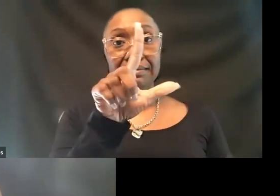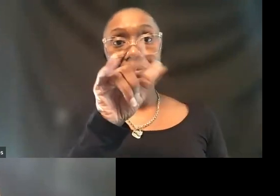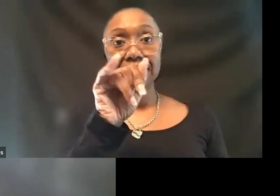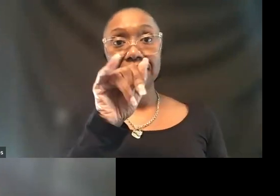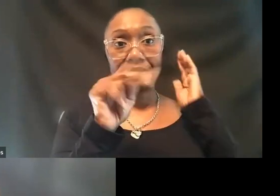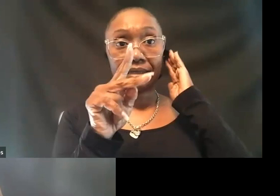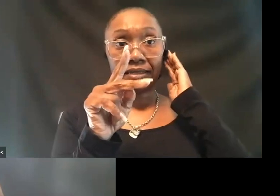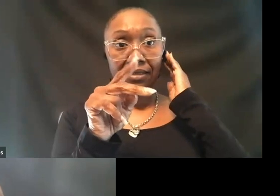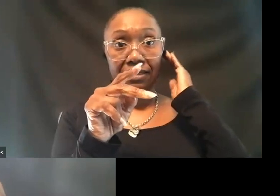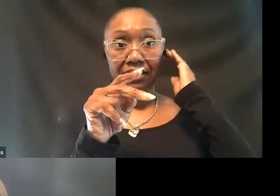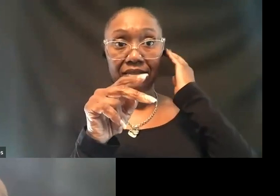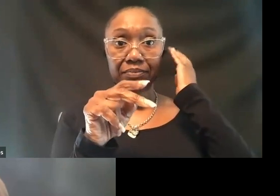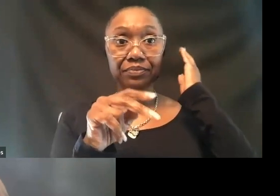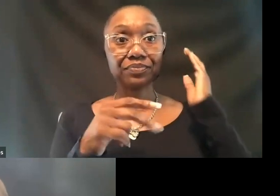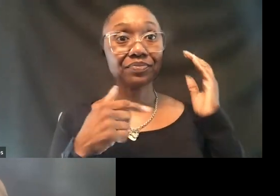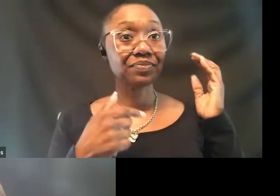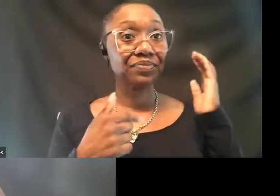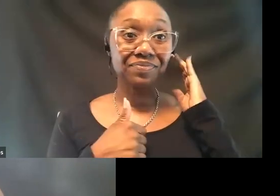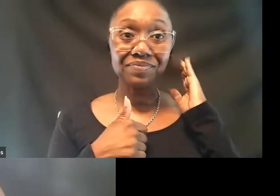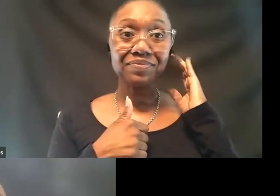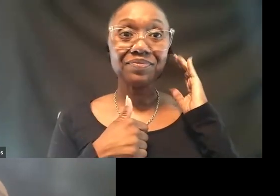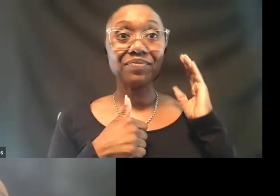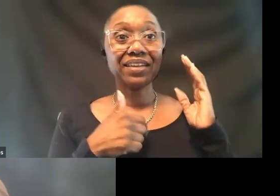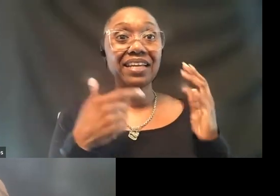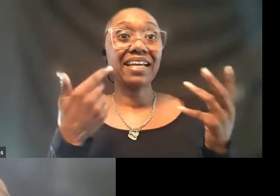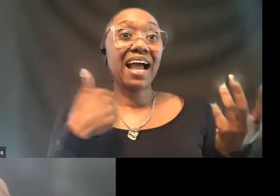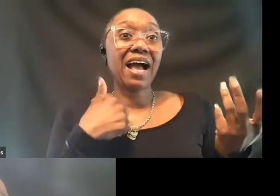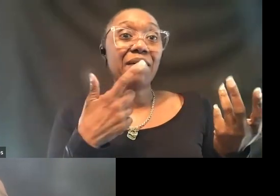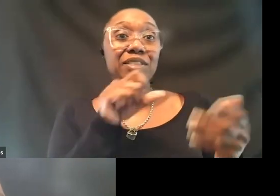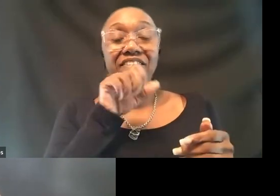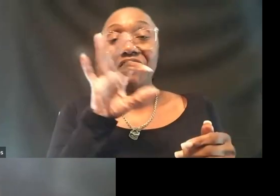Hey, from. I don't traffic by the way. So I'm just, I'm just a fan.